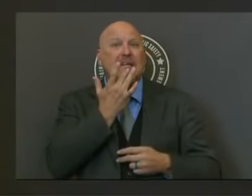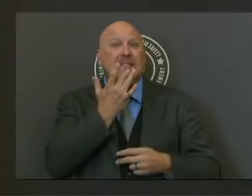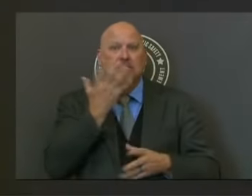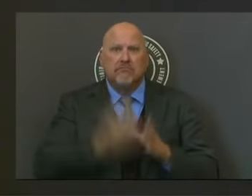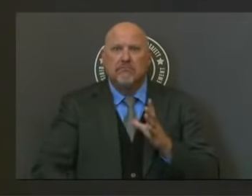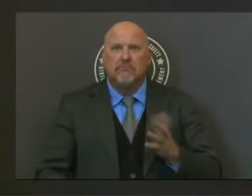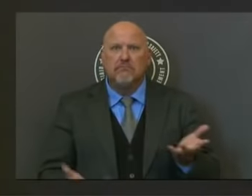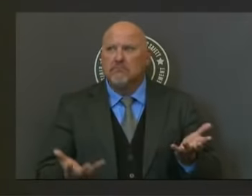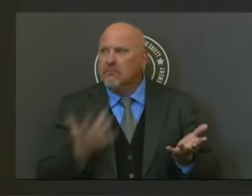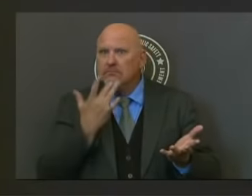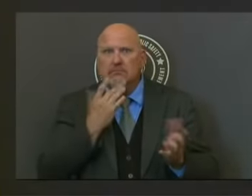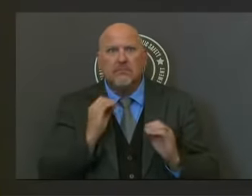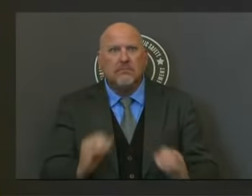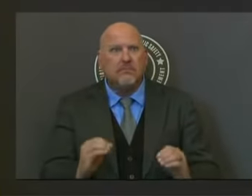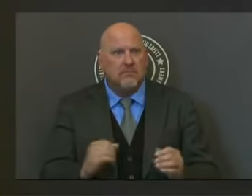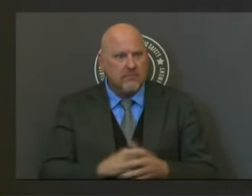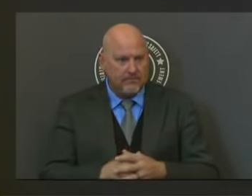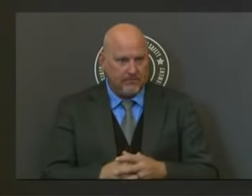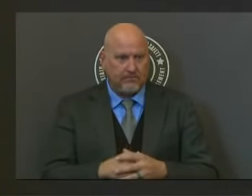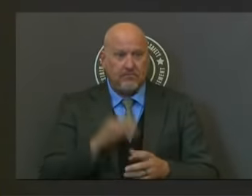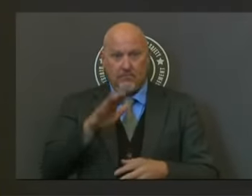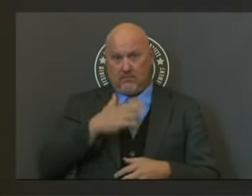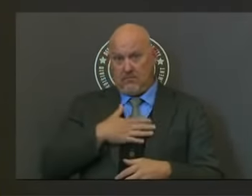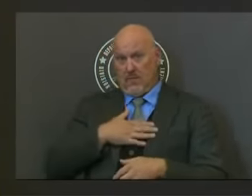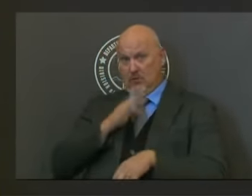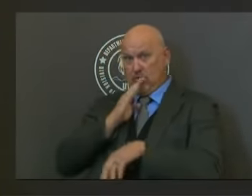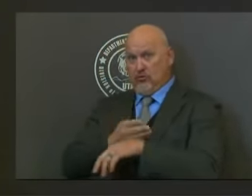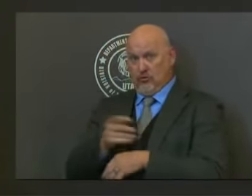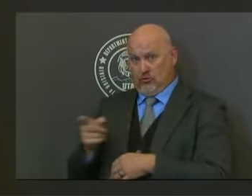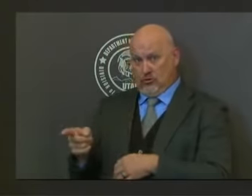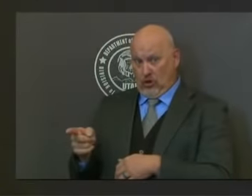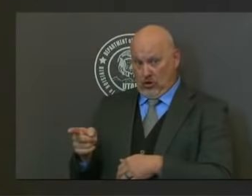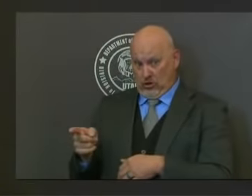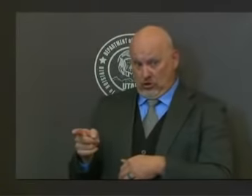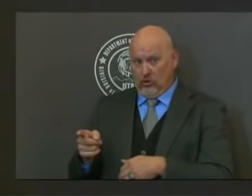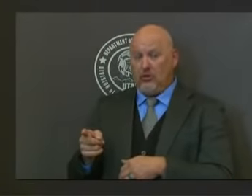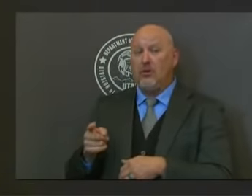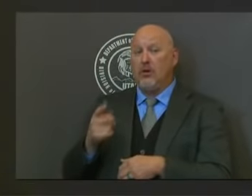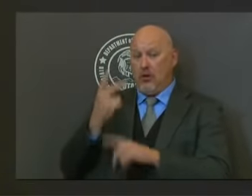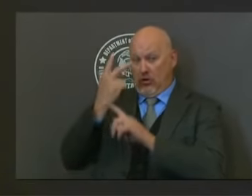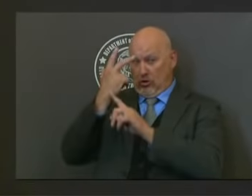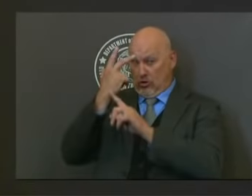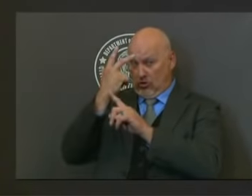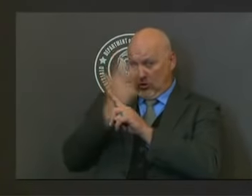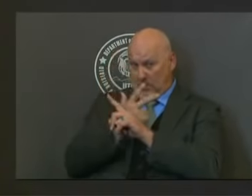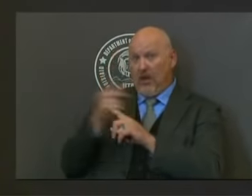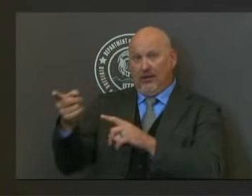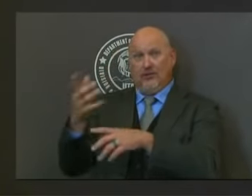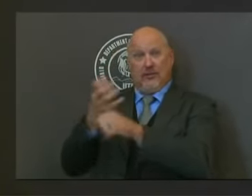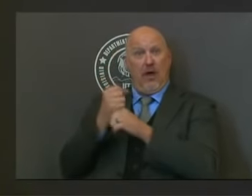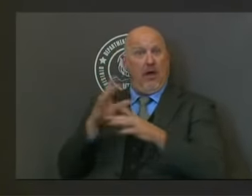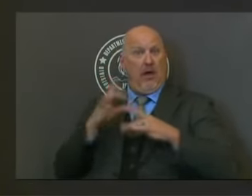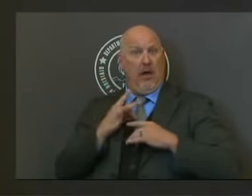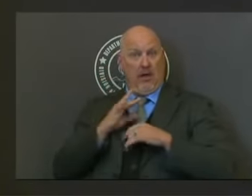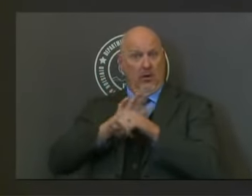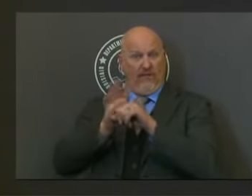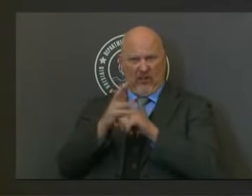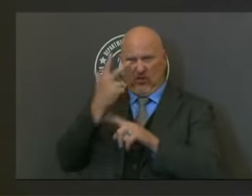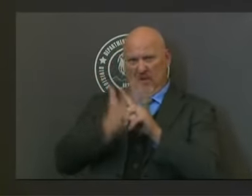covert nineteen the still does not have a sense of smell